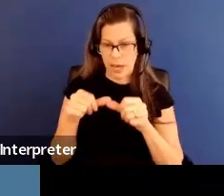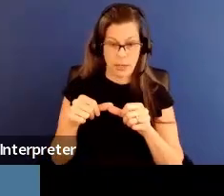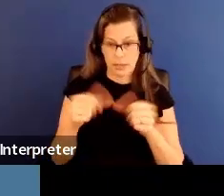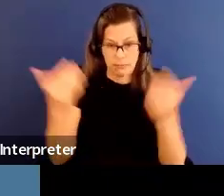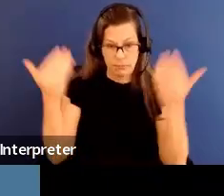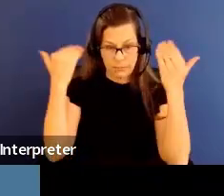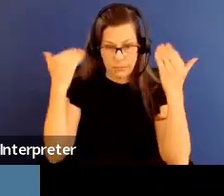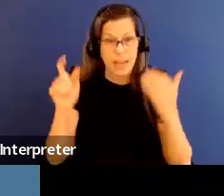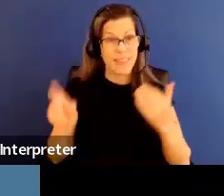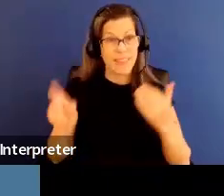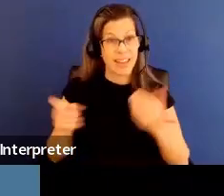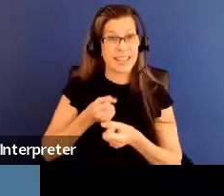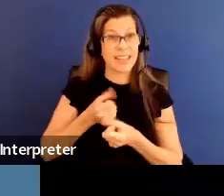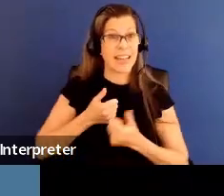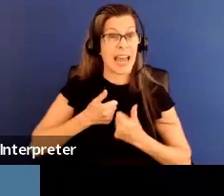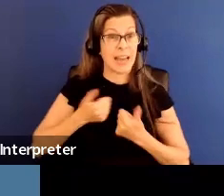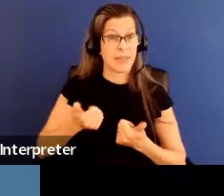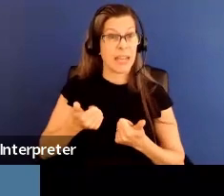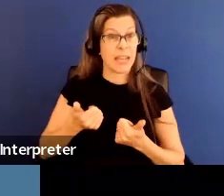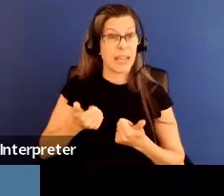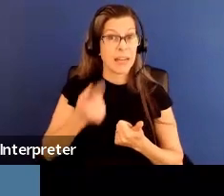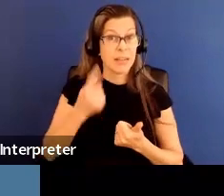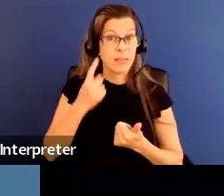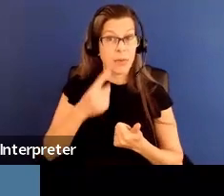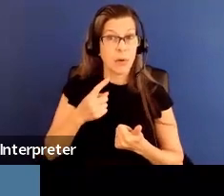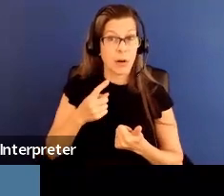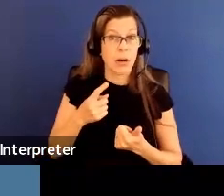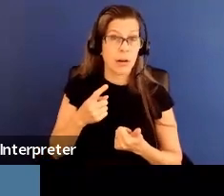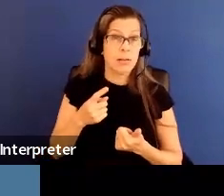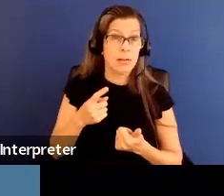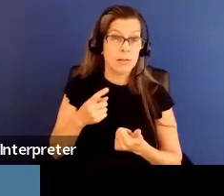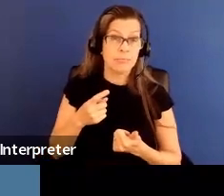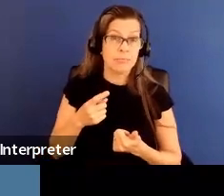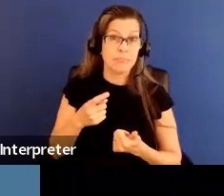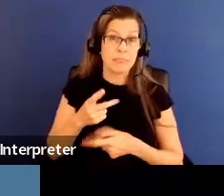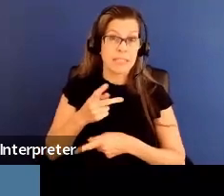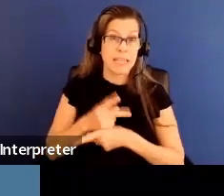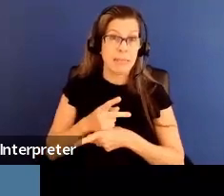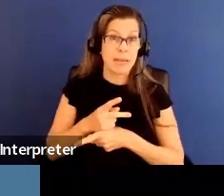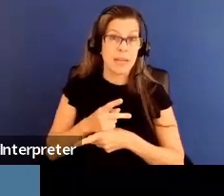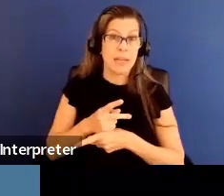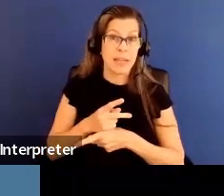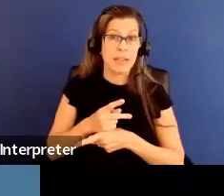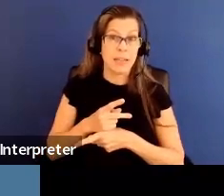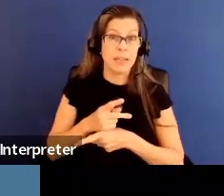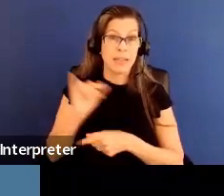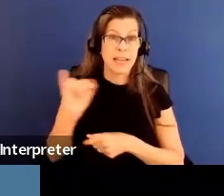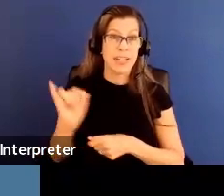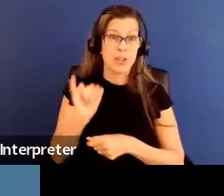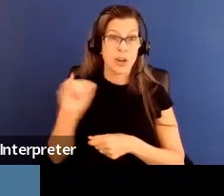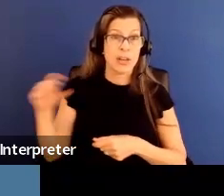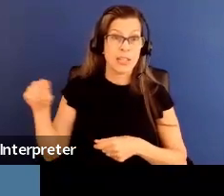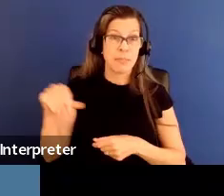which is keeping